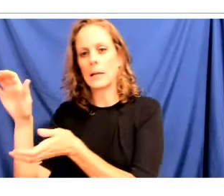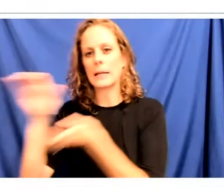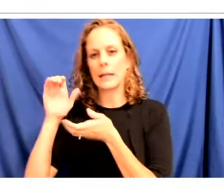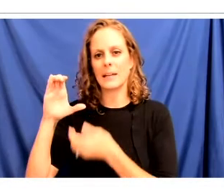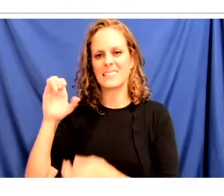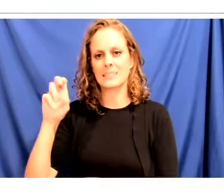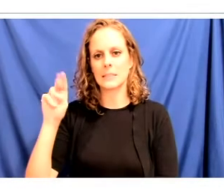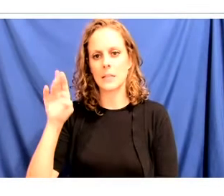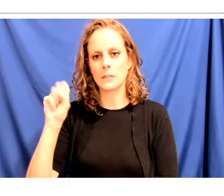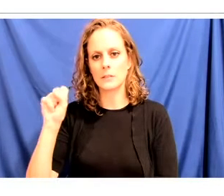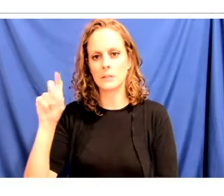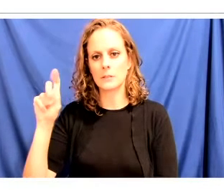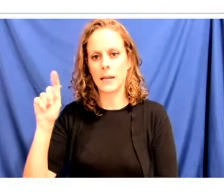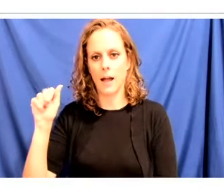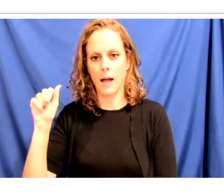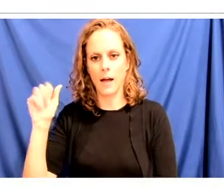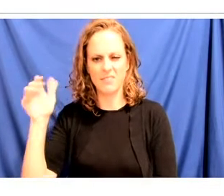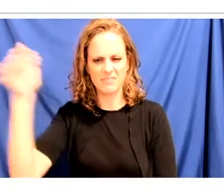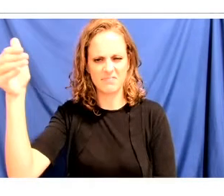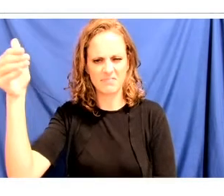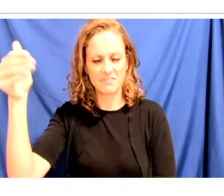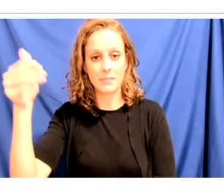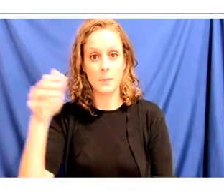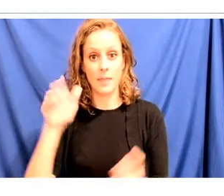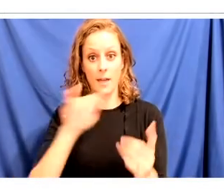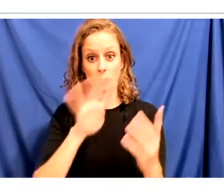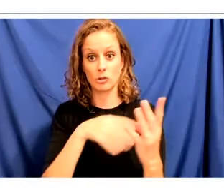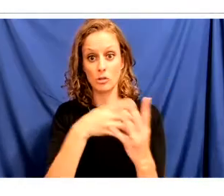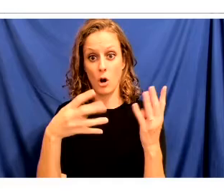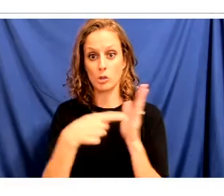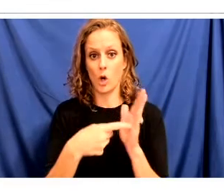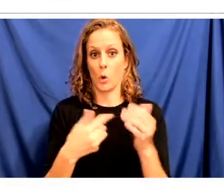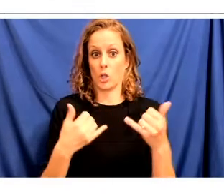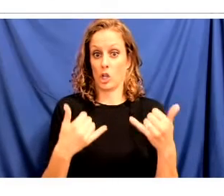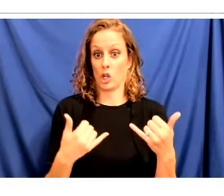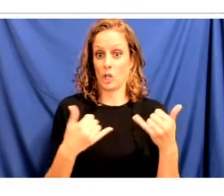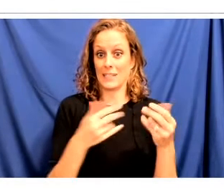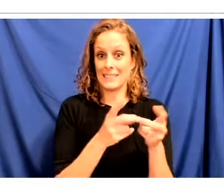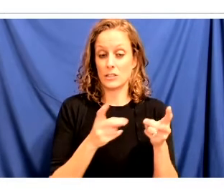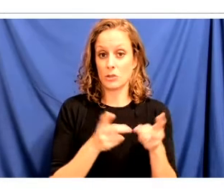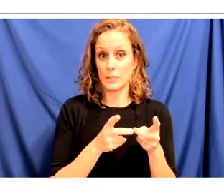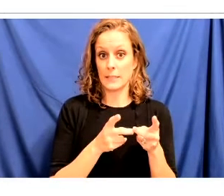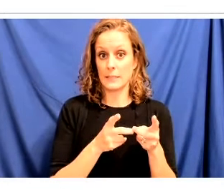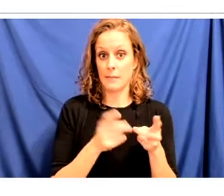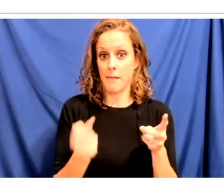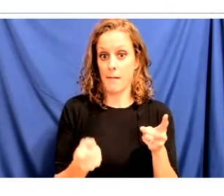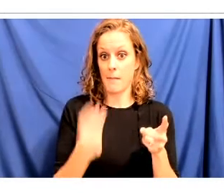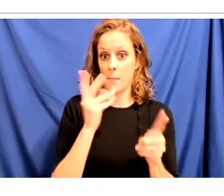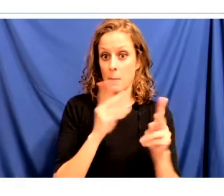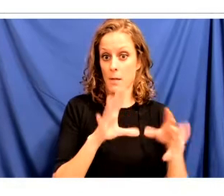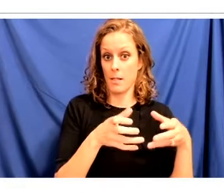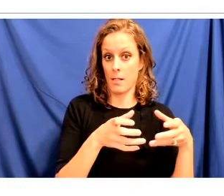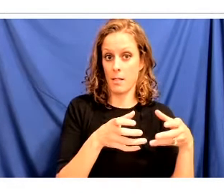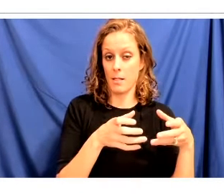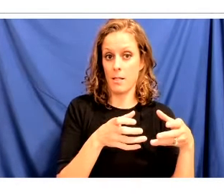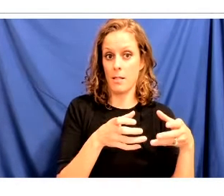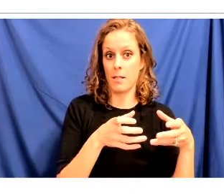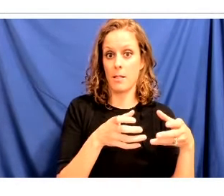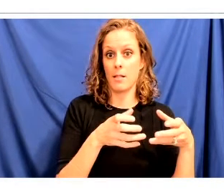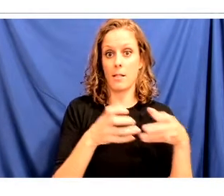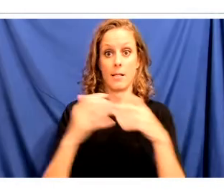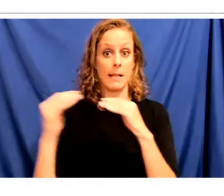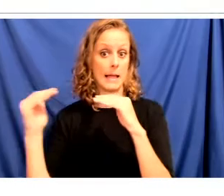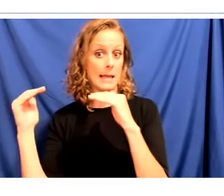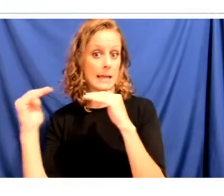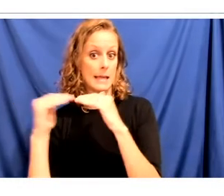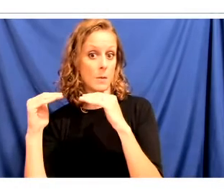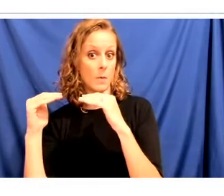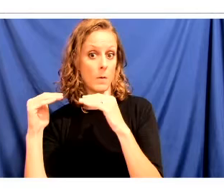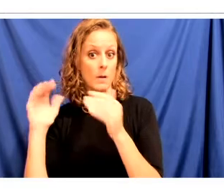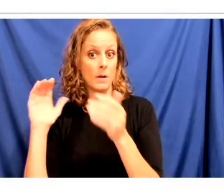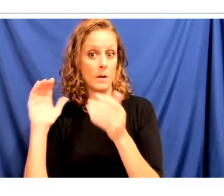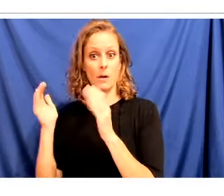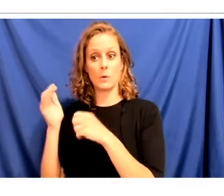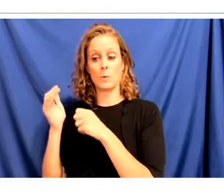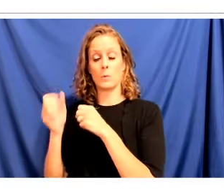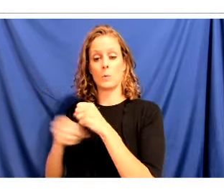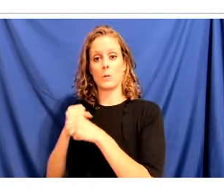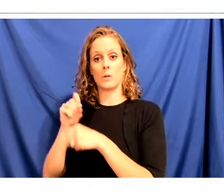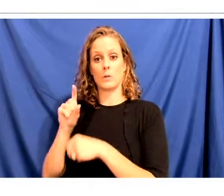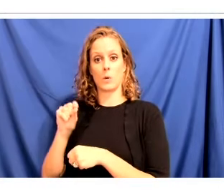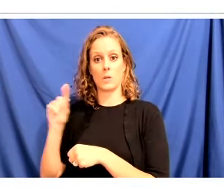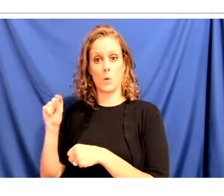But this chart shows where the current districts are and where they're whether they're equal in population to the 2020 population or whether they have some.